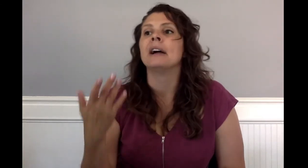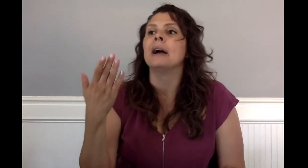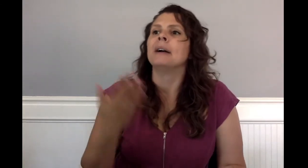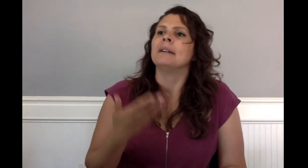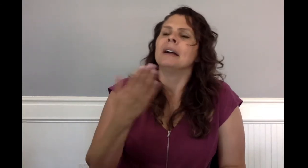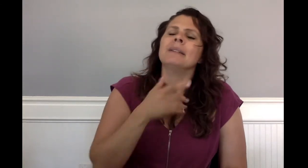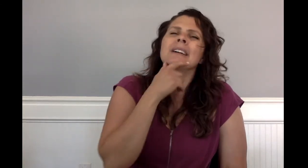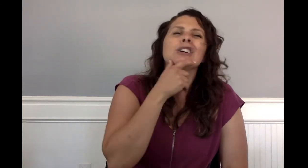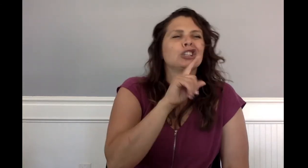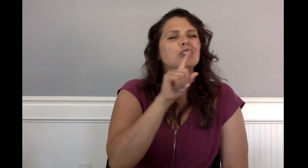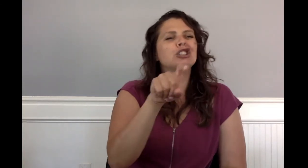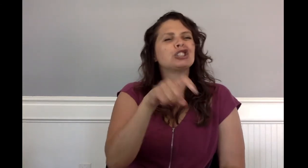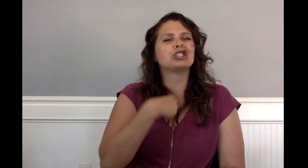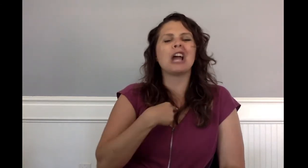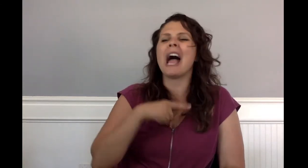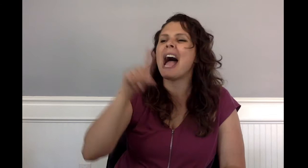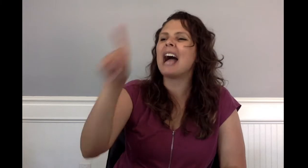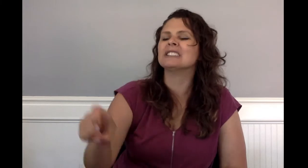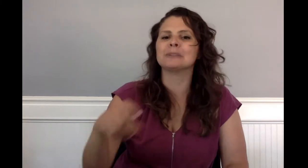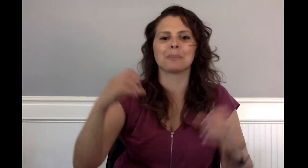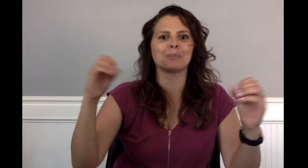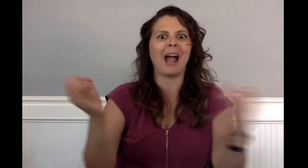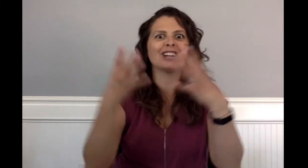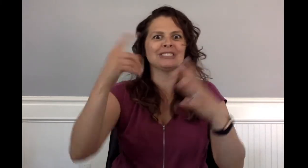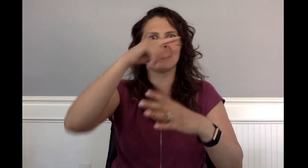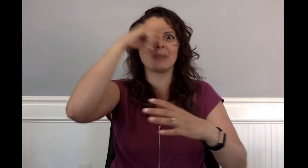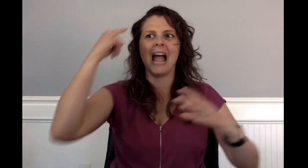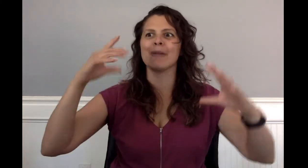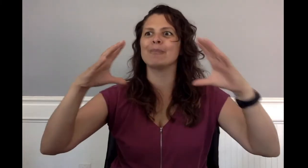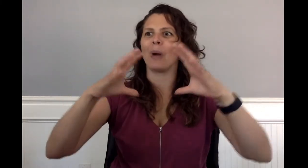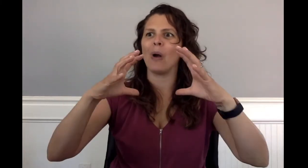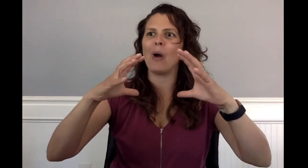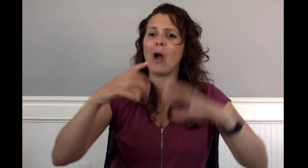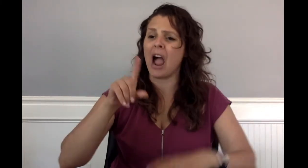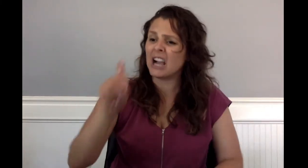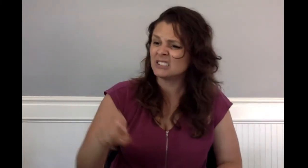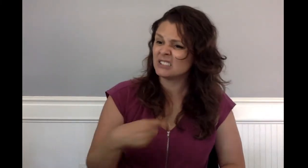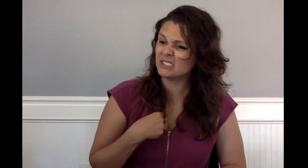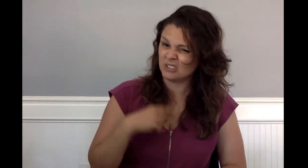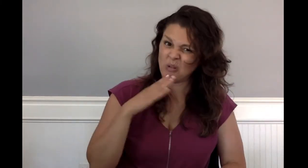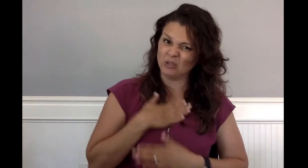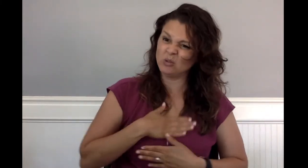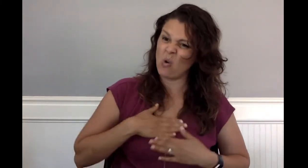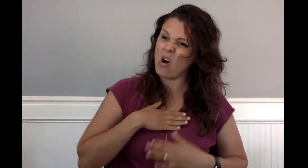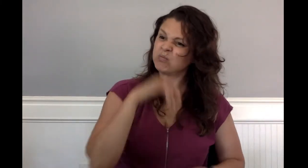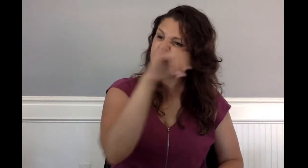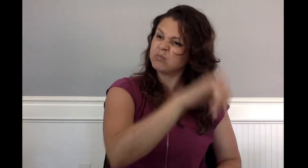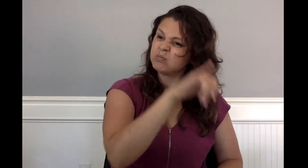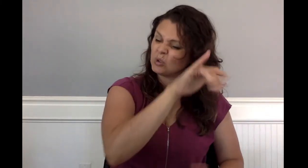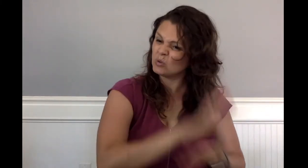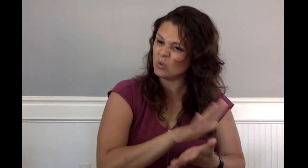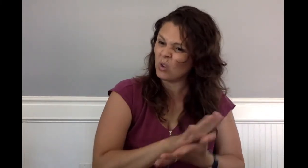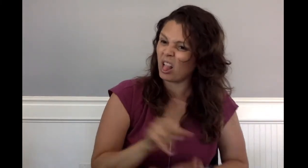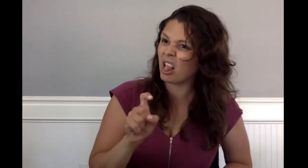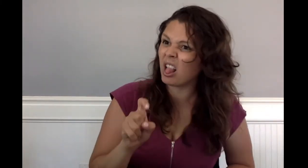I should have asked the Magic Black Ball if I was going to like it. “